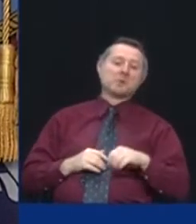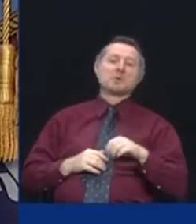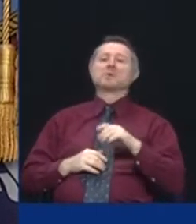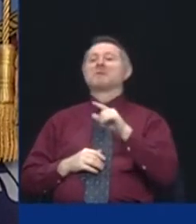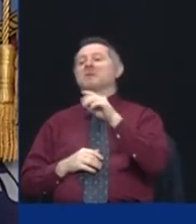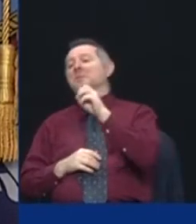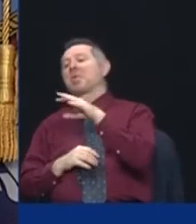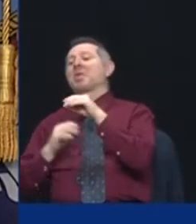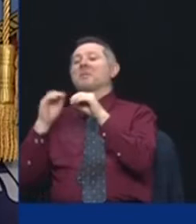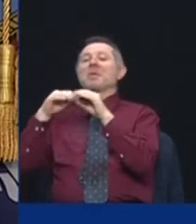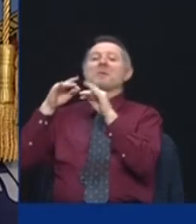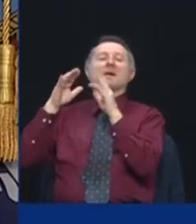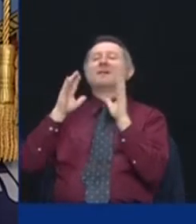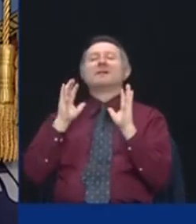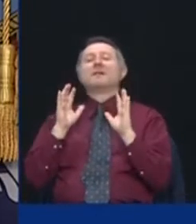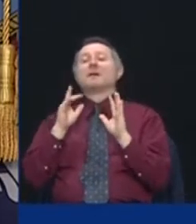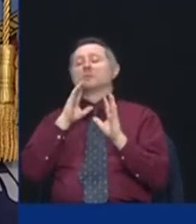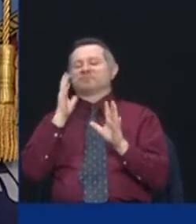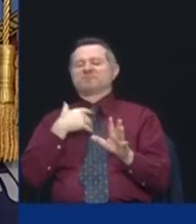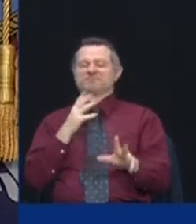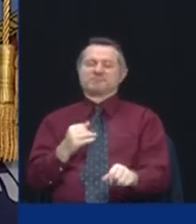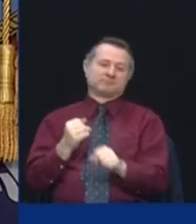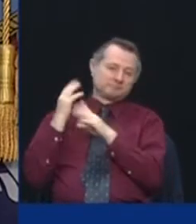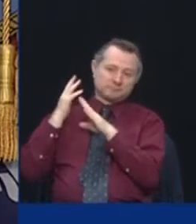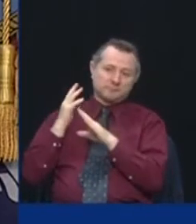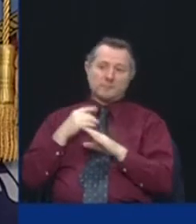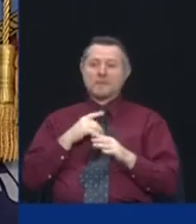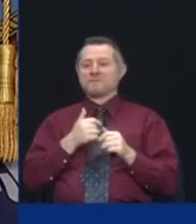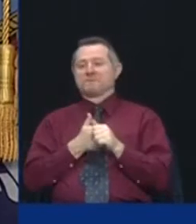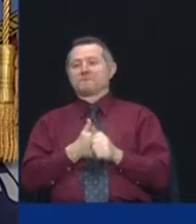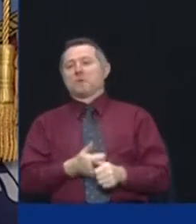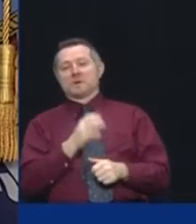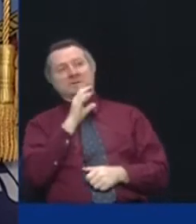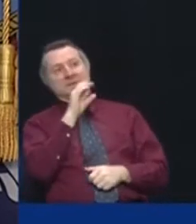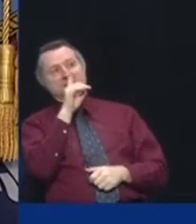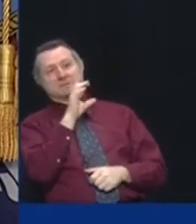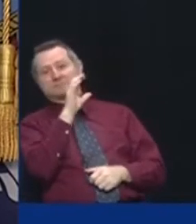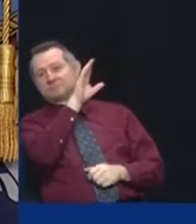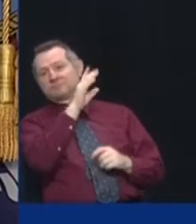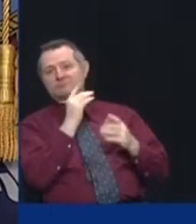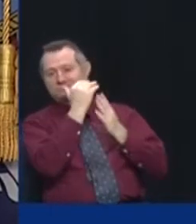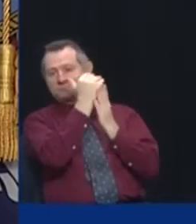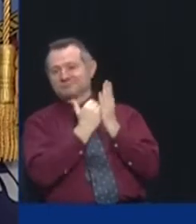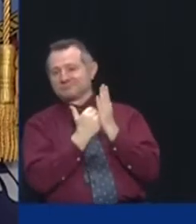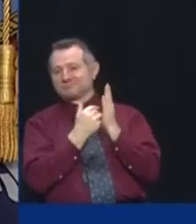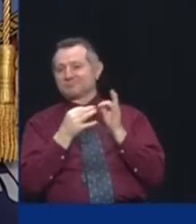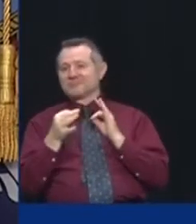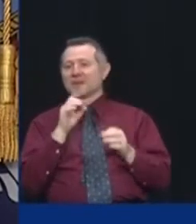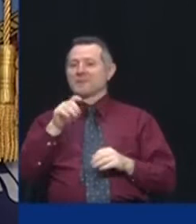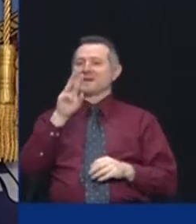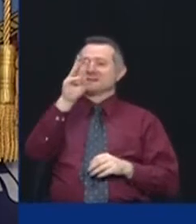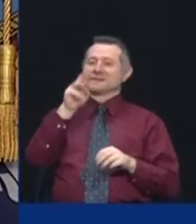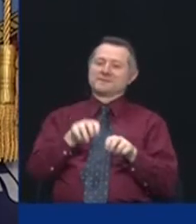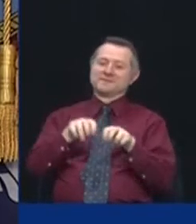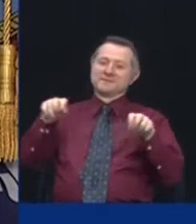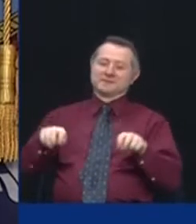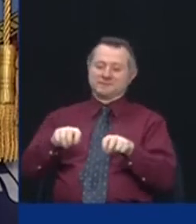IN OTHER WORDS, OUR CAPACITY RESTRICTIONS HAVE BEEN RELAXED